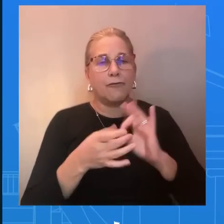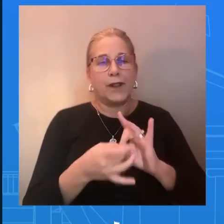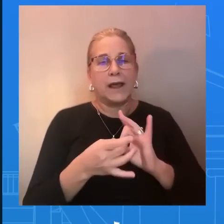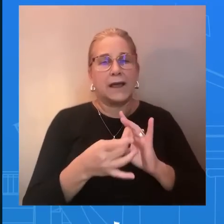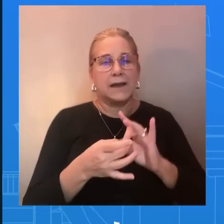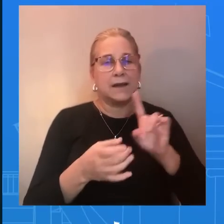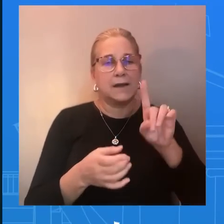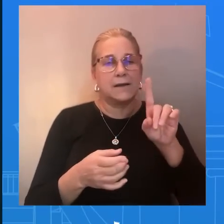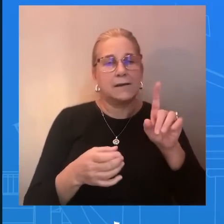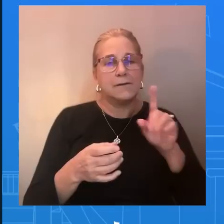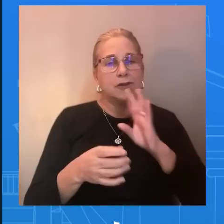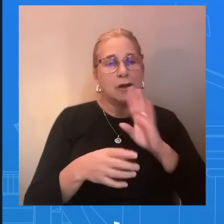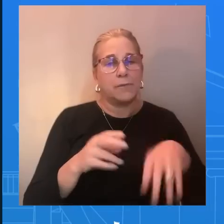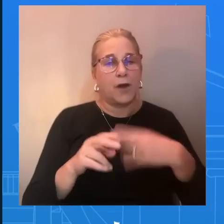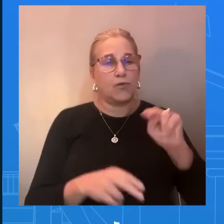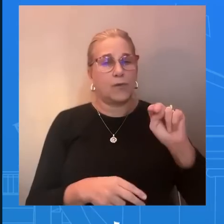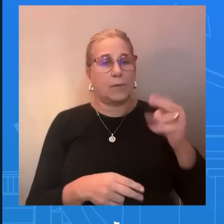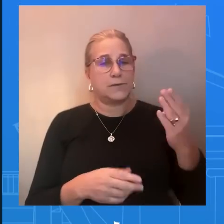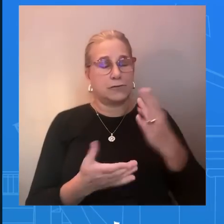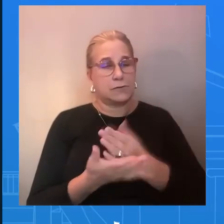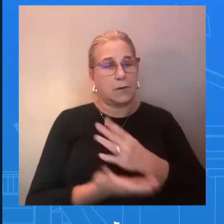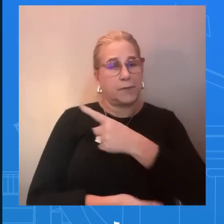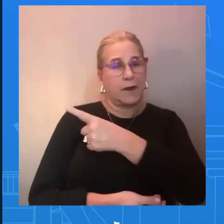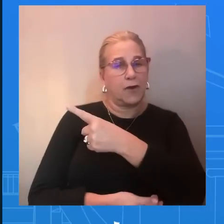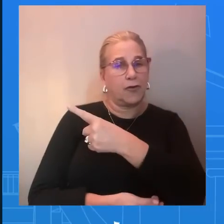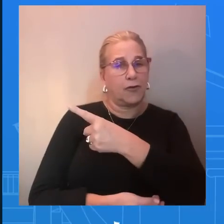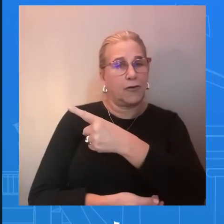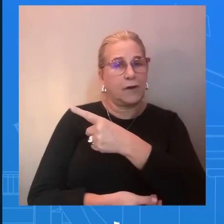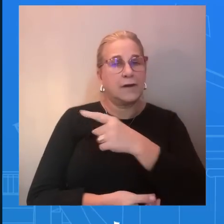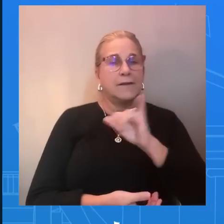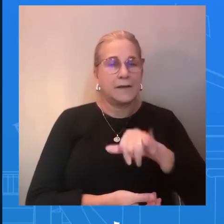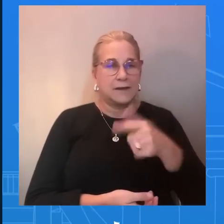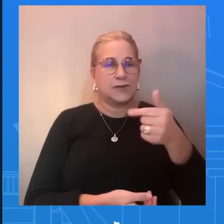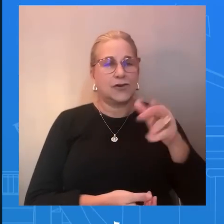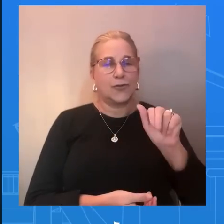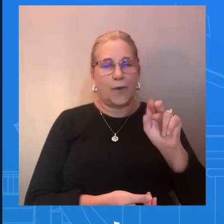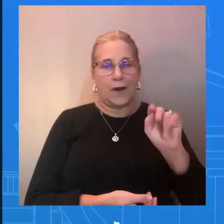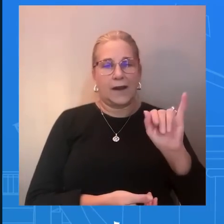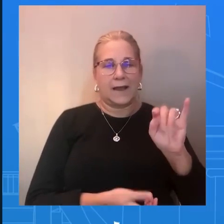and certainly the campaign will have more to share on that. The Press: And then on the leak of information --